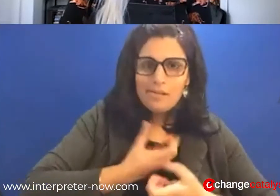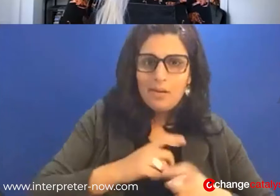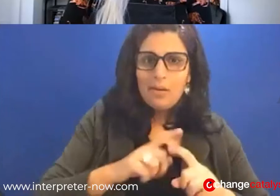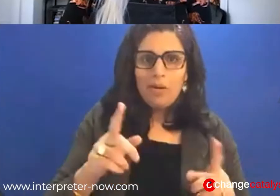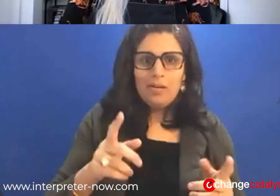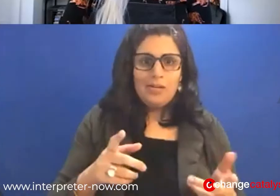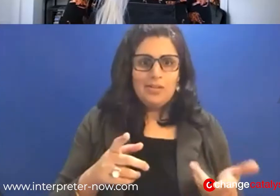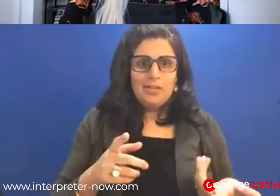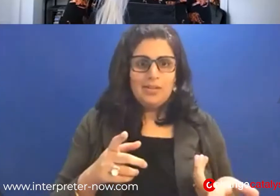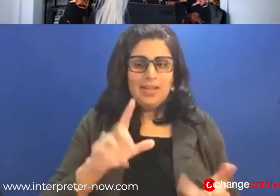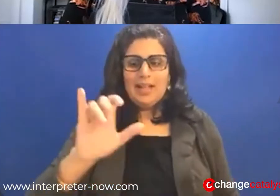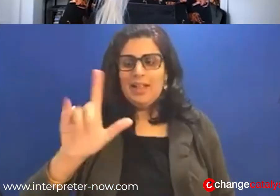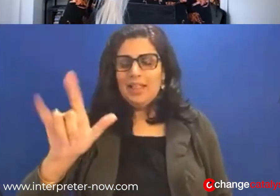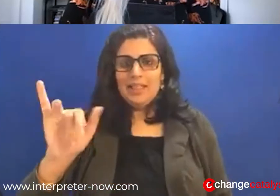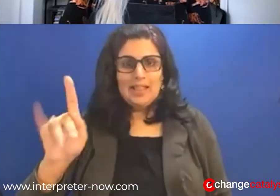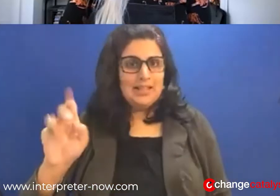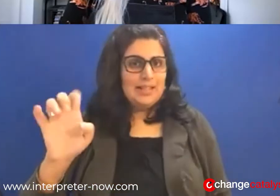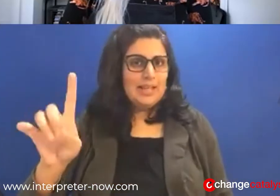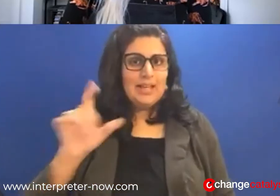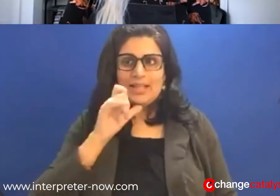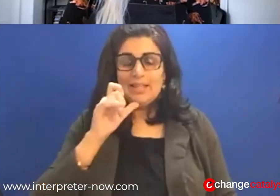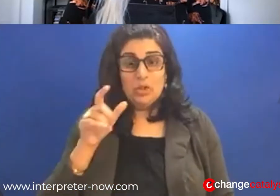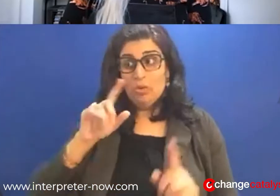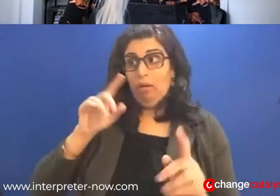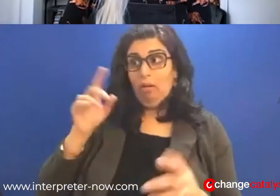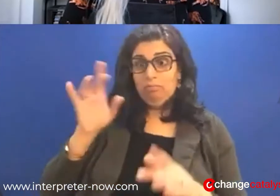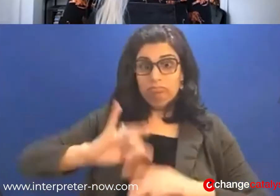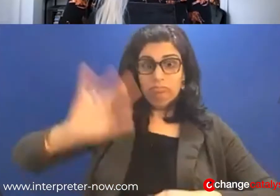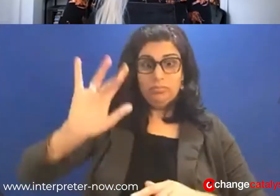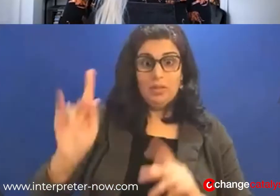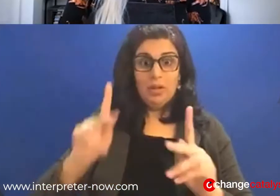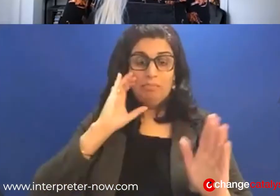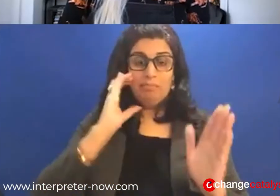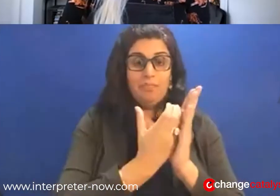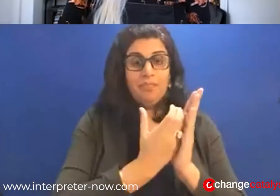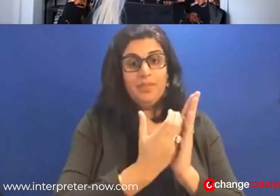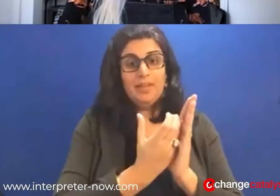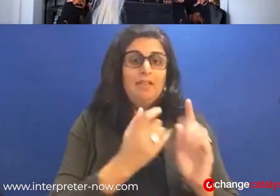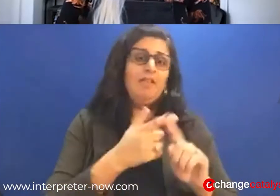That's not okay to share there. Like, I go on social media, and I see everyone's picture-perfect family photos, you know.